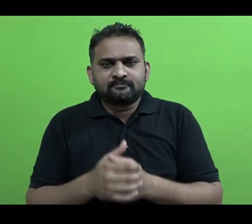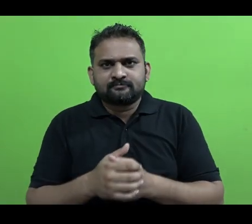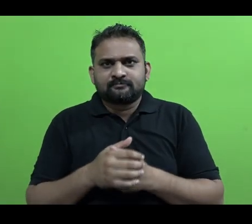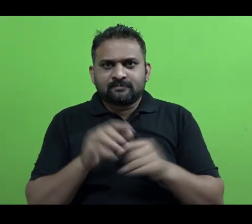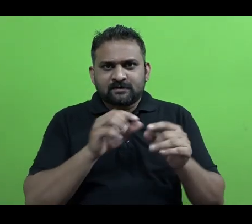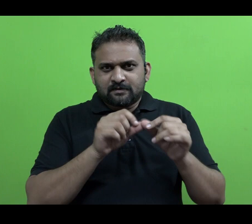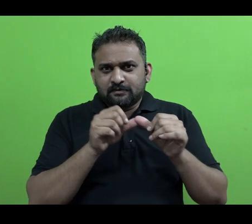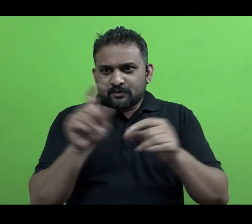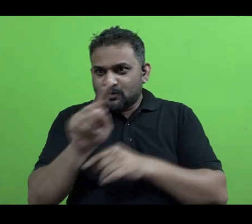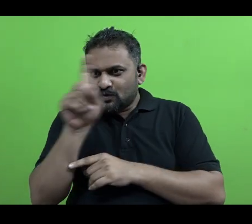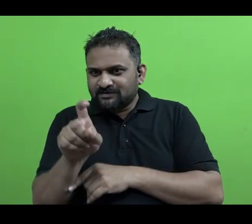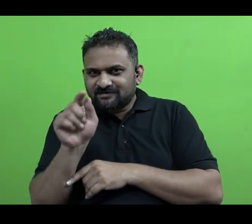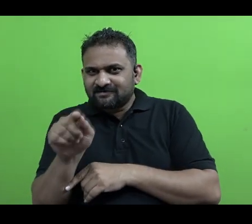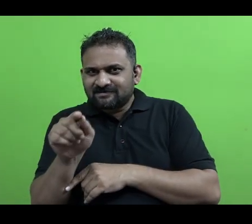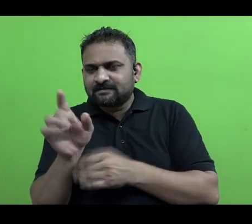in the place of the question mark.